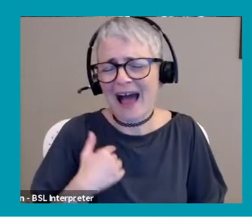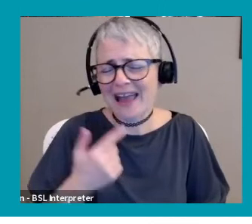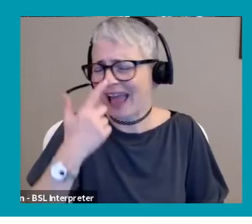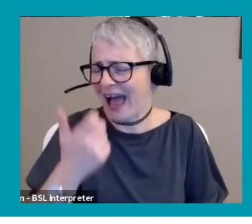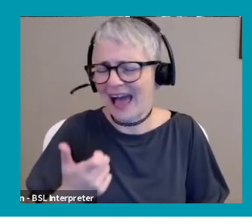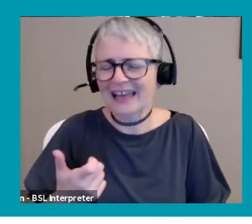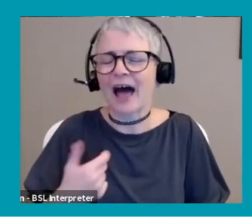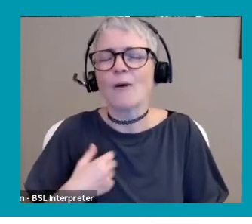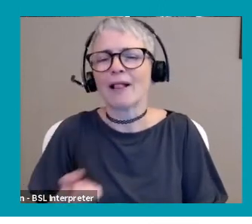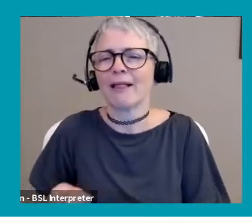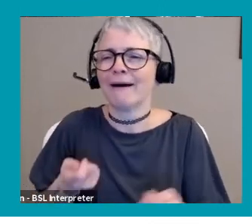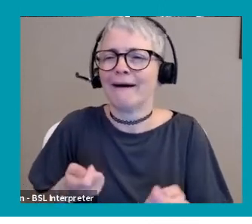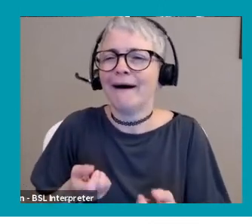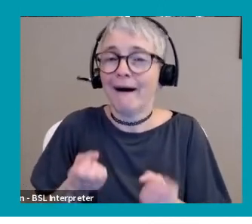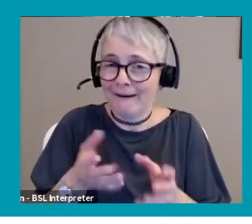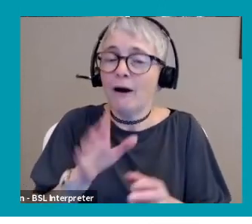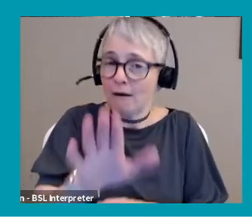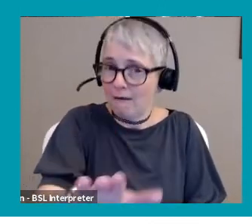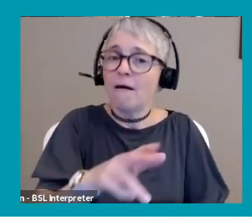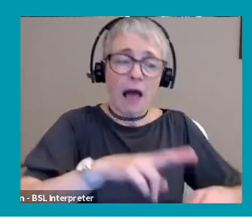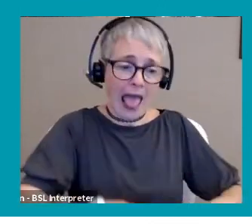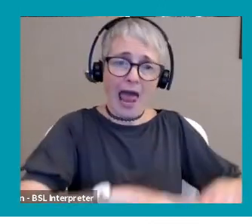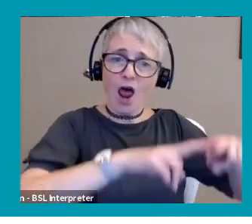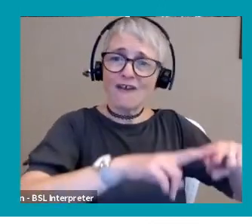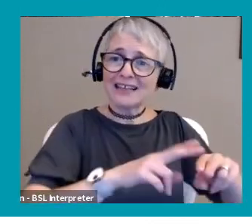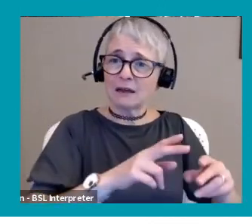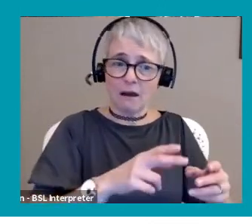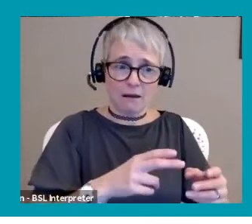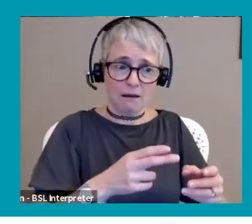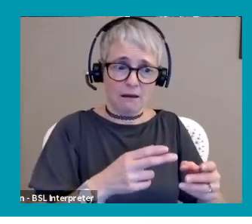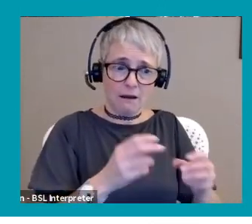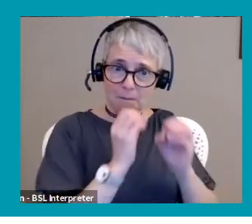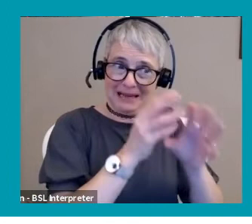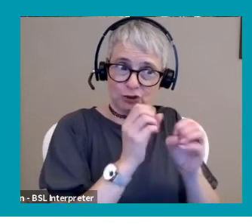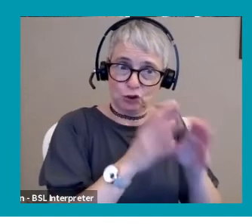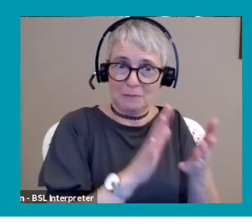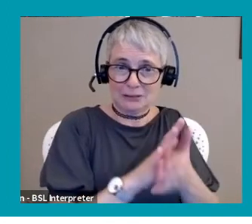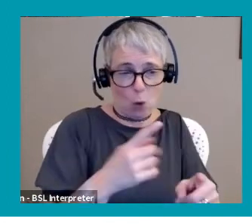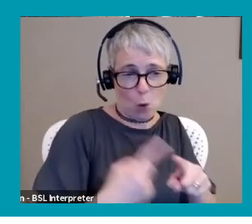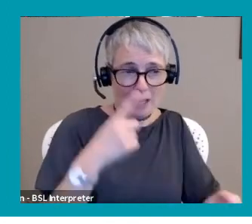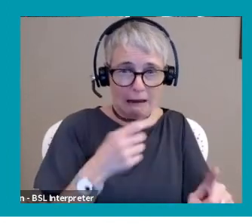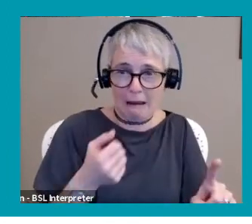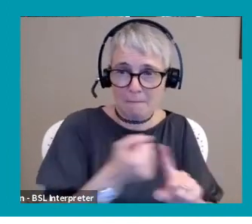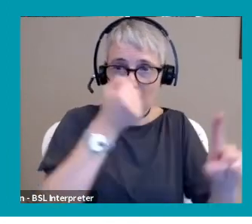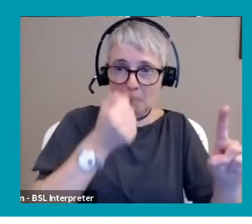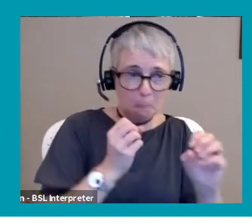But the power of the pitch is you pitching your skills and talents.